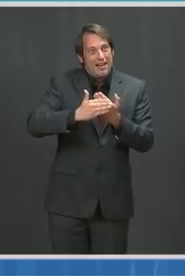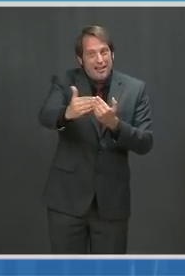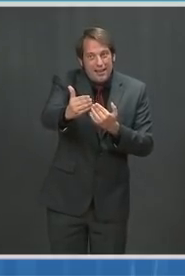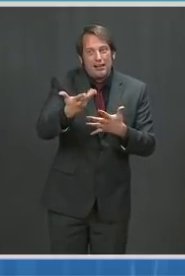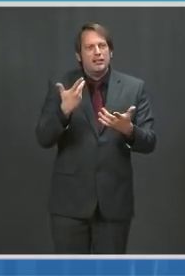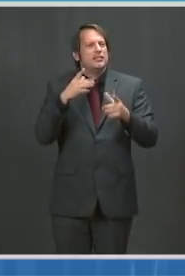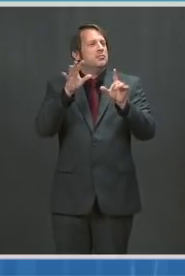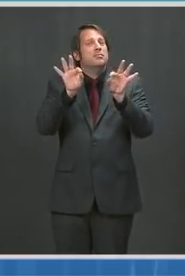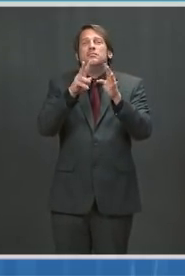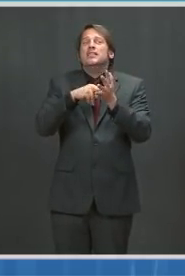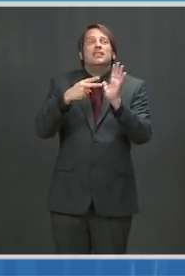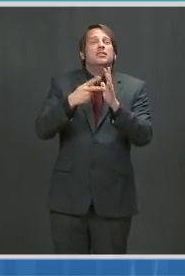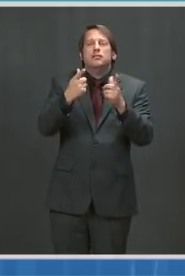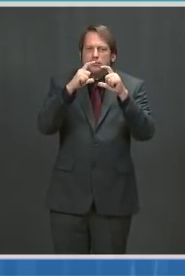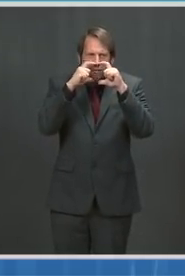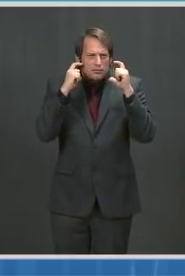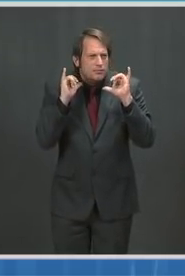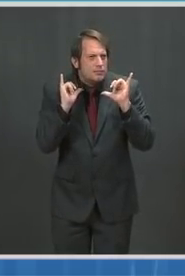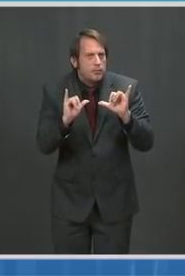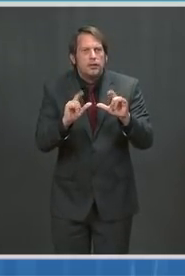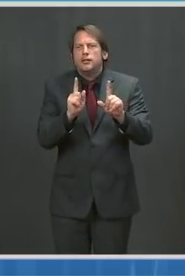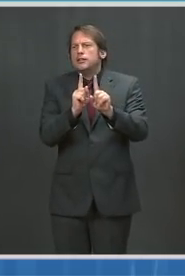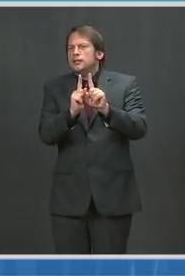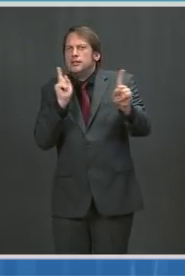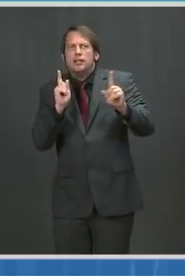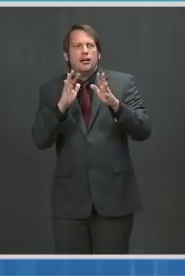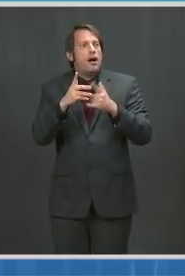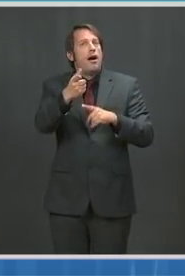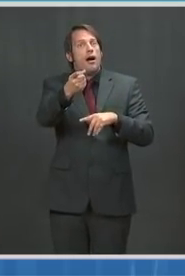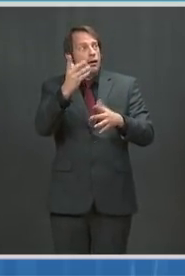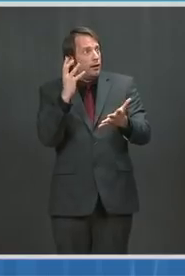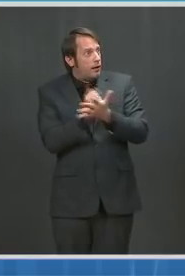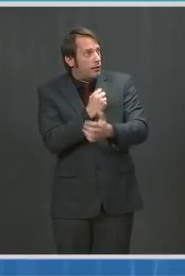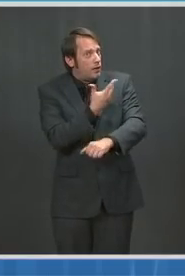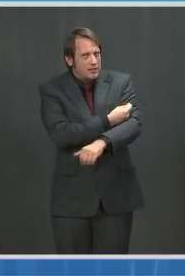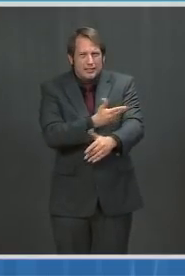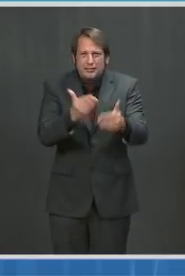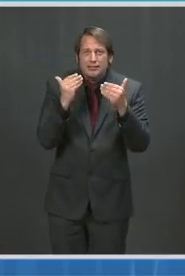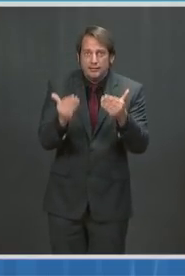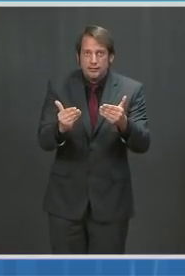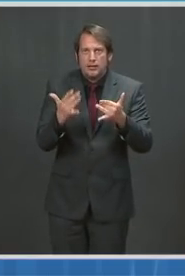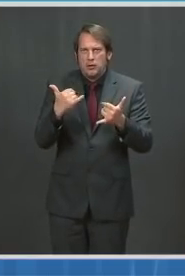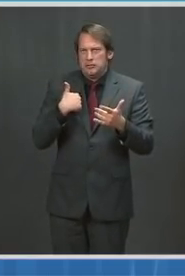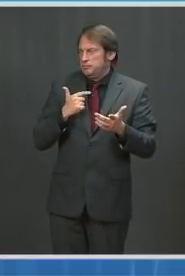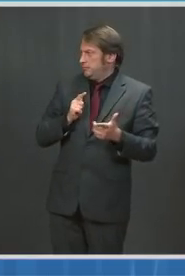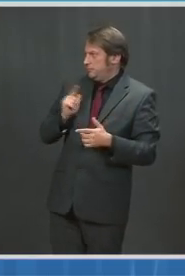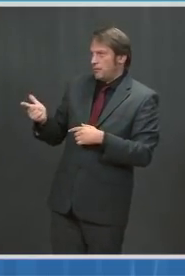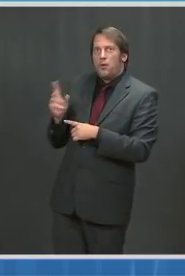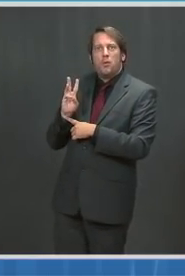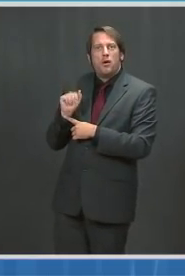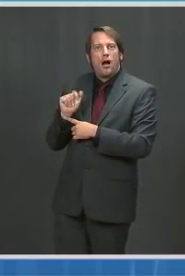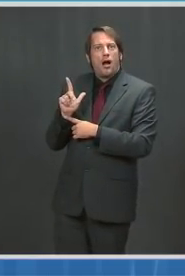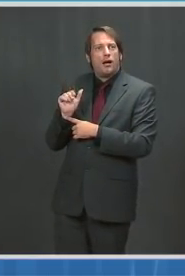Get vaccinated when it's your turn. And now over to Dr. Walensky. Dr. Walensky: Thank you, Andy. And good morning, everyone.